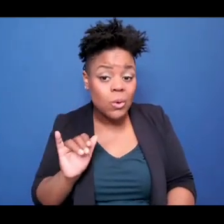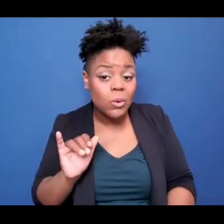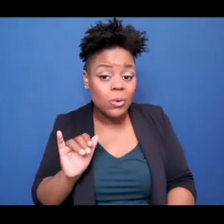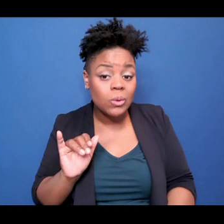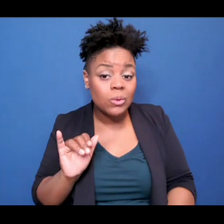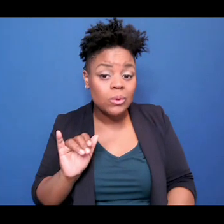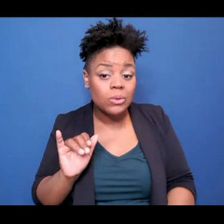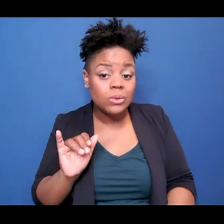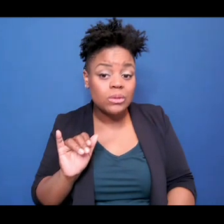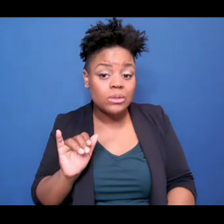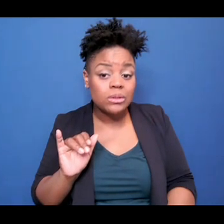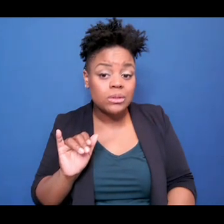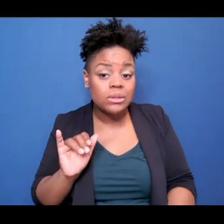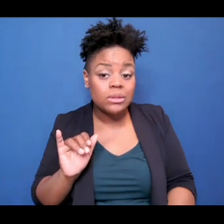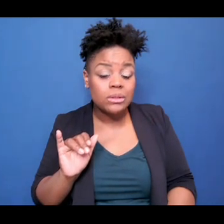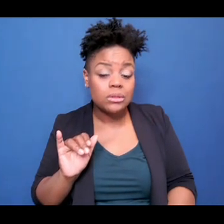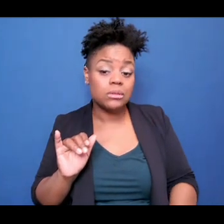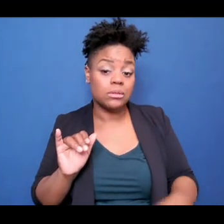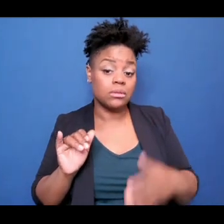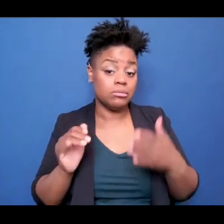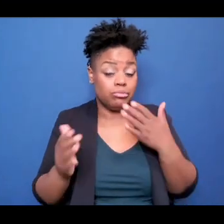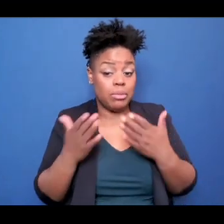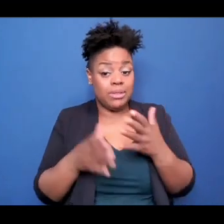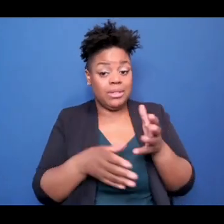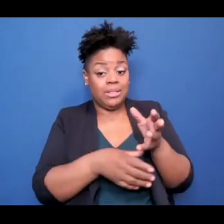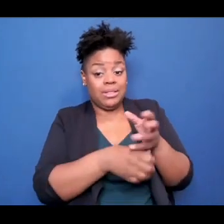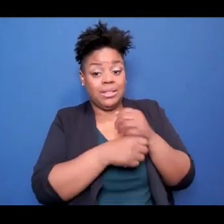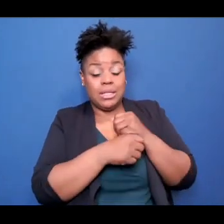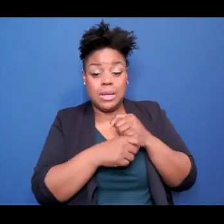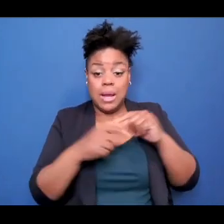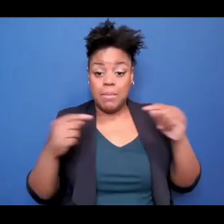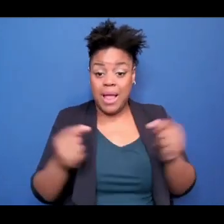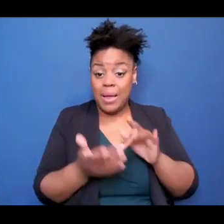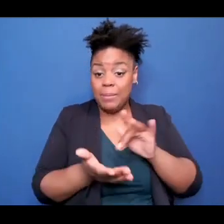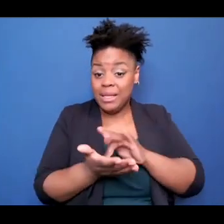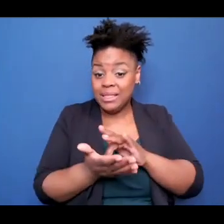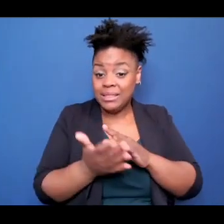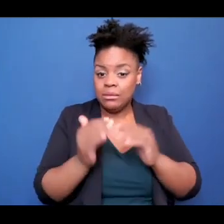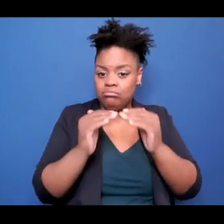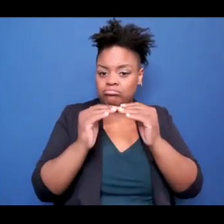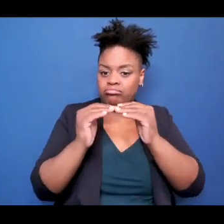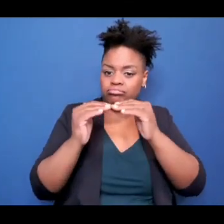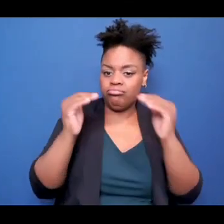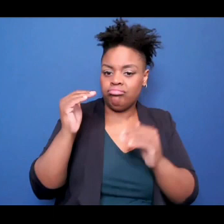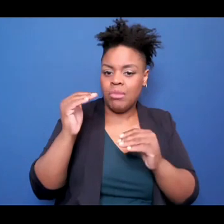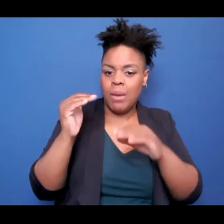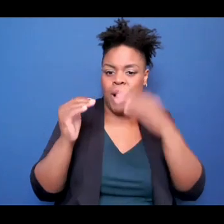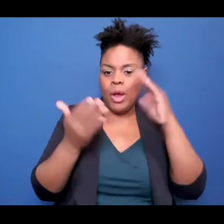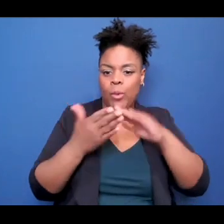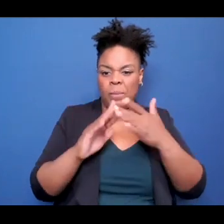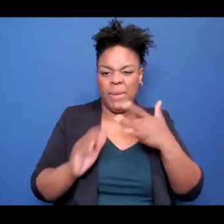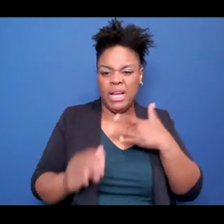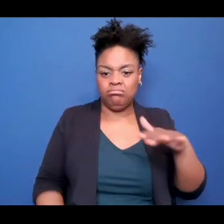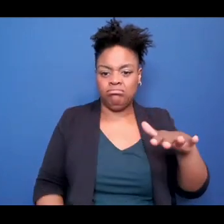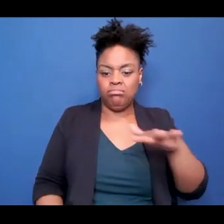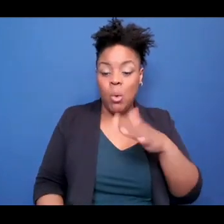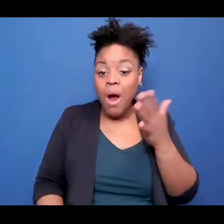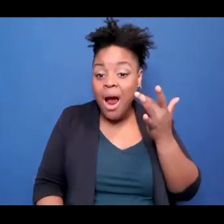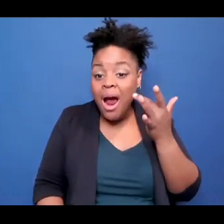PROBABILITY OF RECEIVING OPIOID PAIN MEDICATION OR REALLY RECEIVING PAIN MEDICATION AT ALL